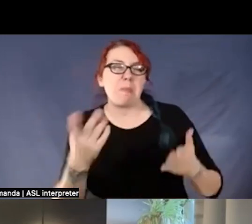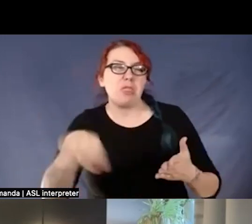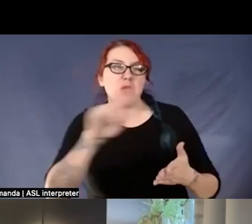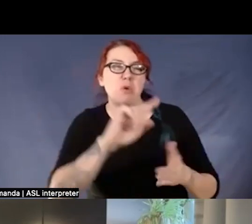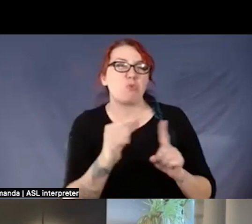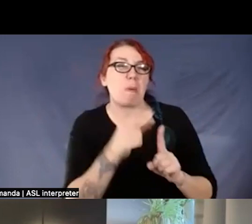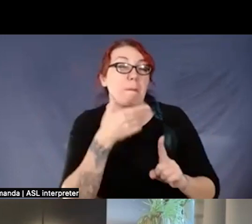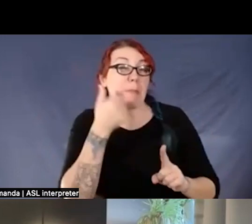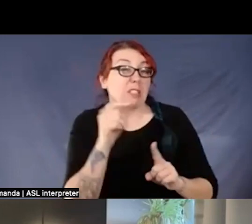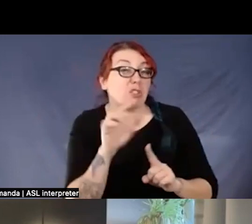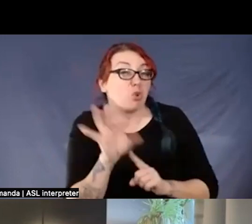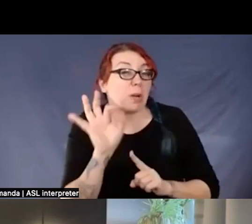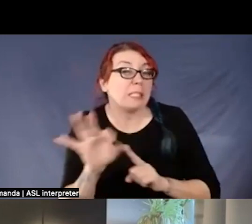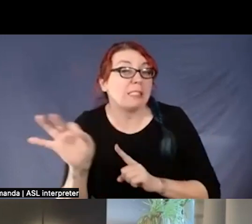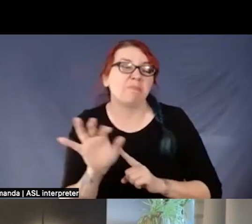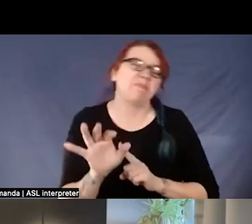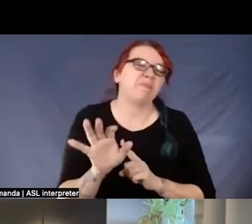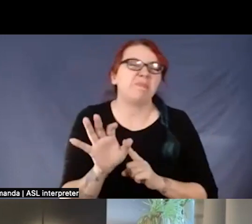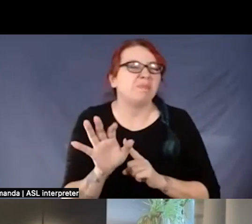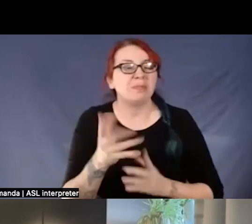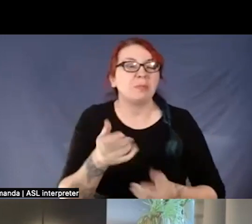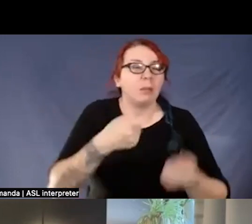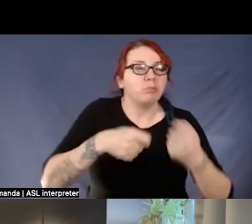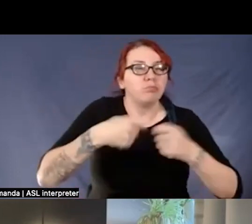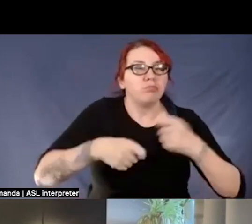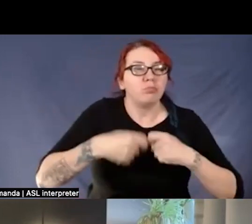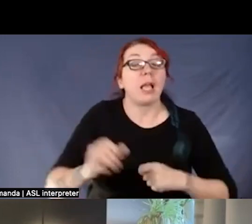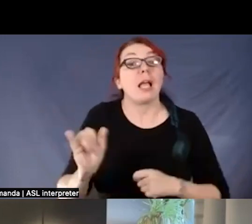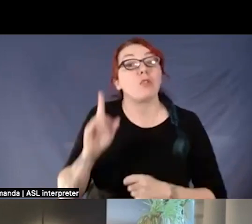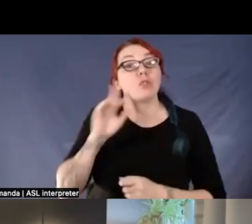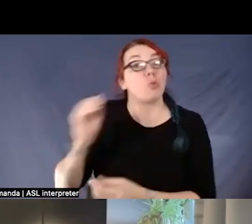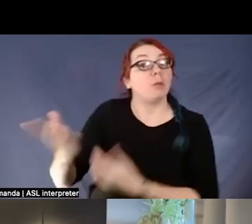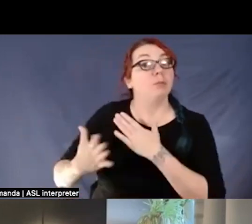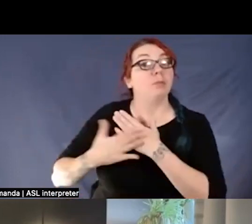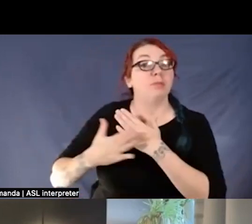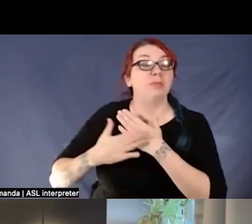about how using the phrase can be perceived. And this is all based on studies. And don't worry,